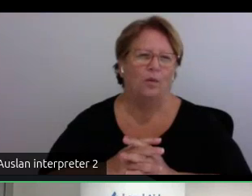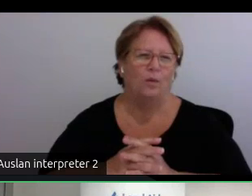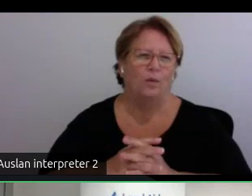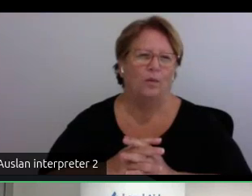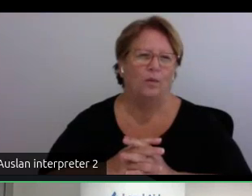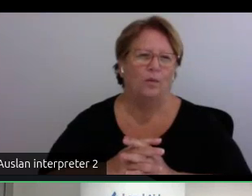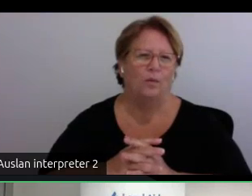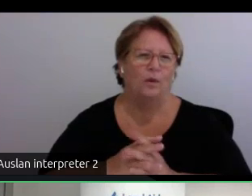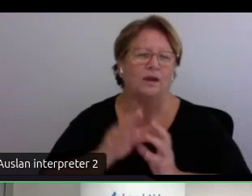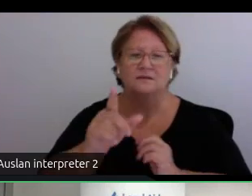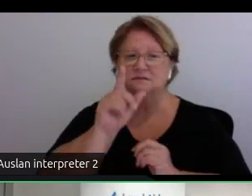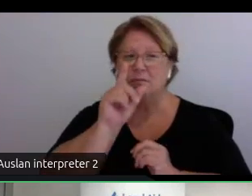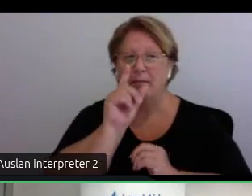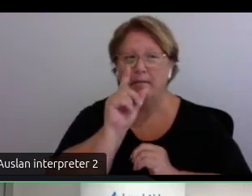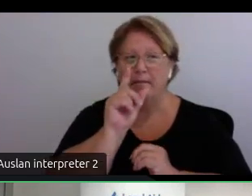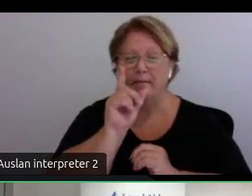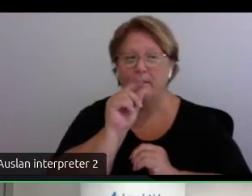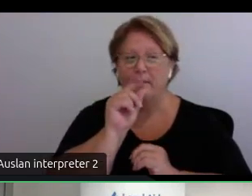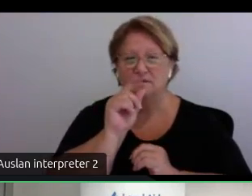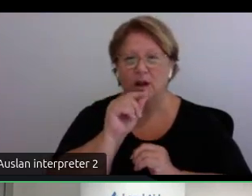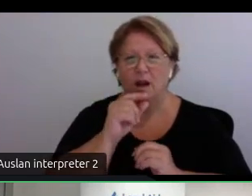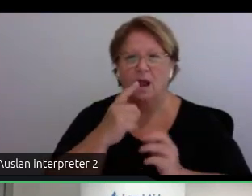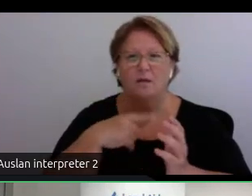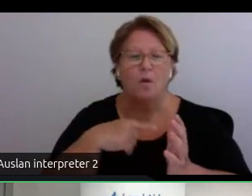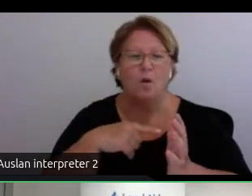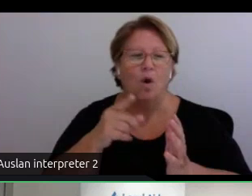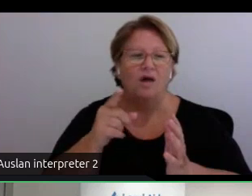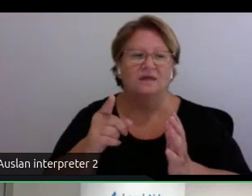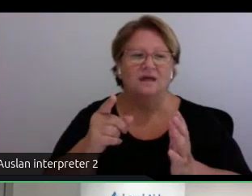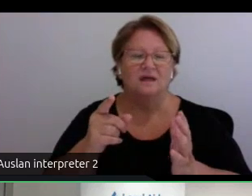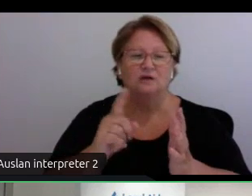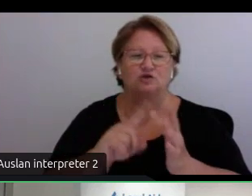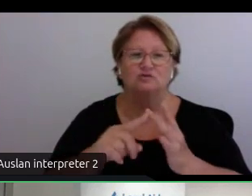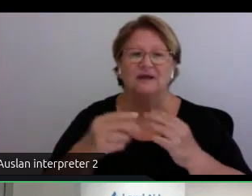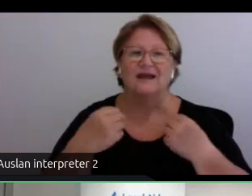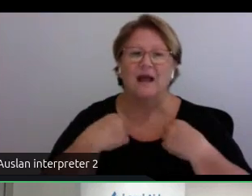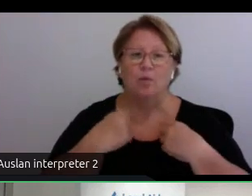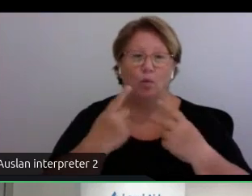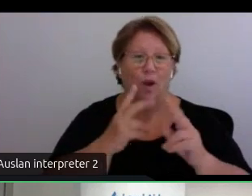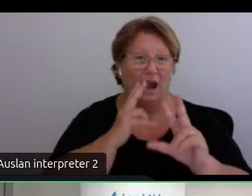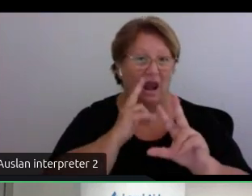it out alto together. It's possible because the part of the insurance company that looks at that